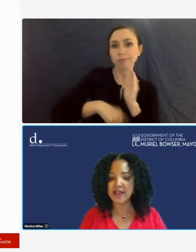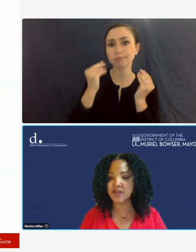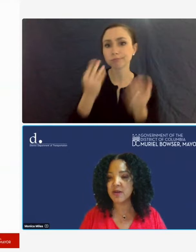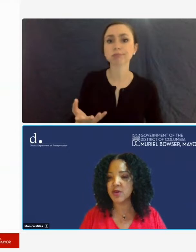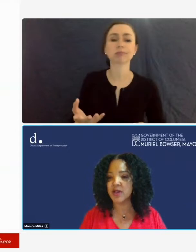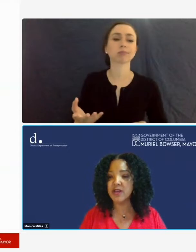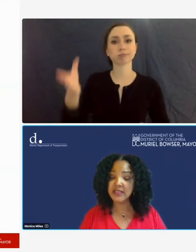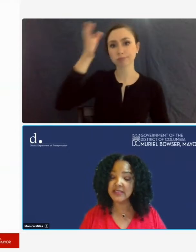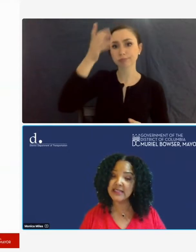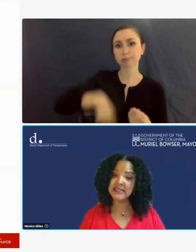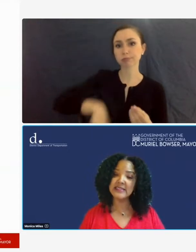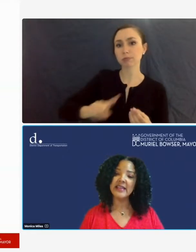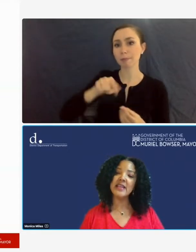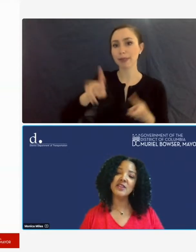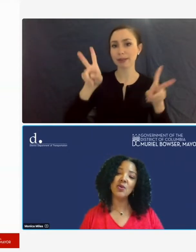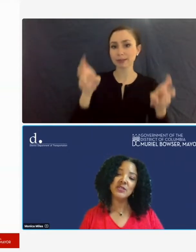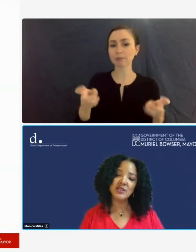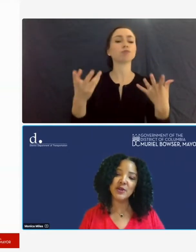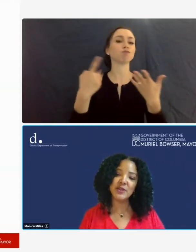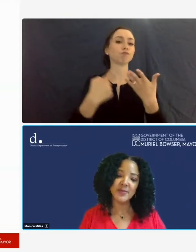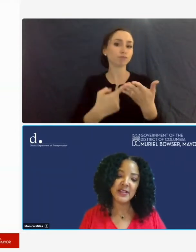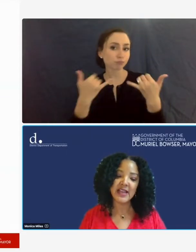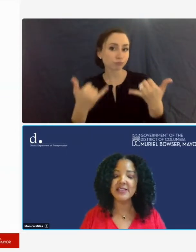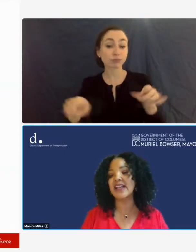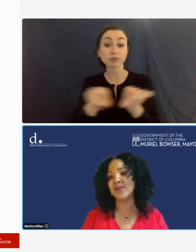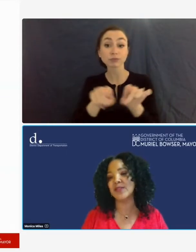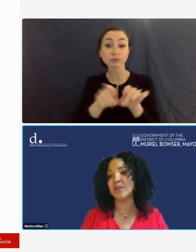that we're discussing today and then also the participant guide is going to have some